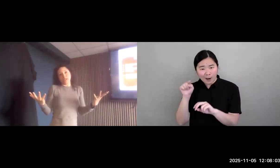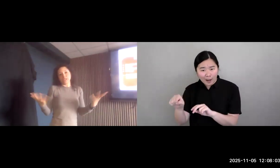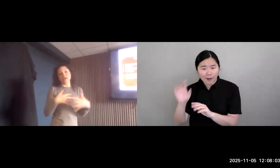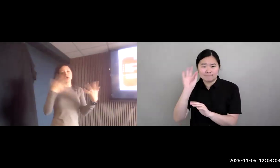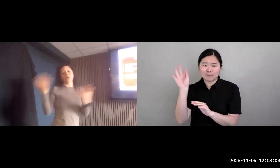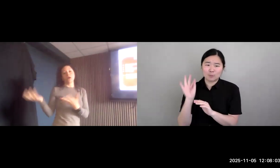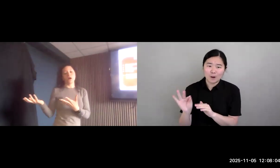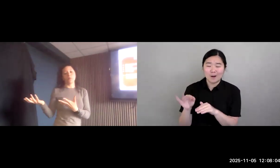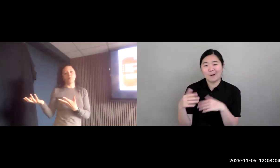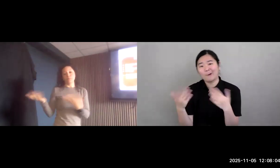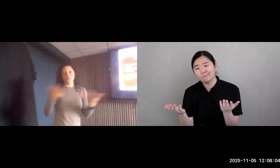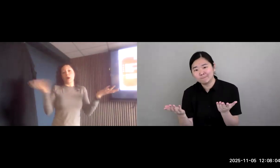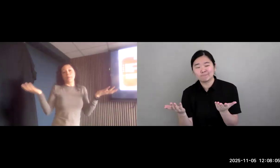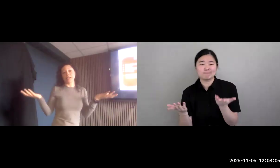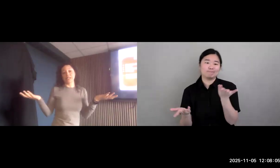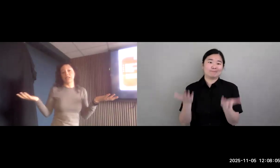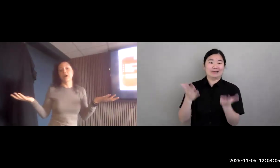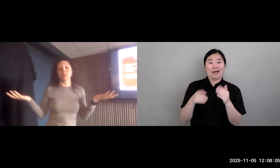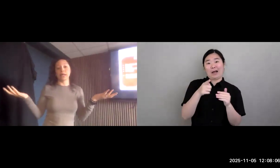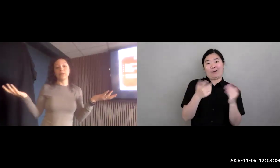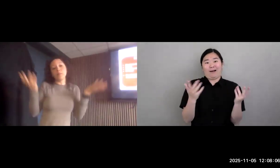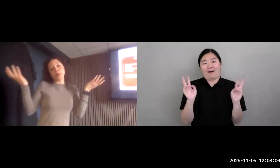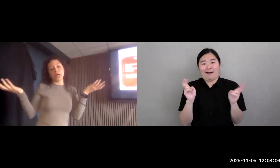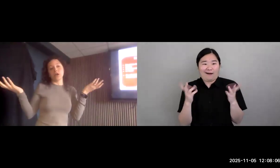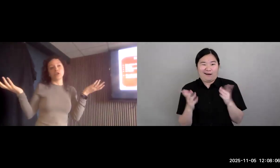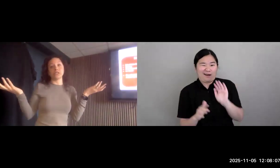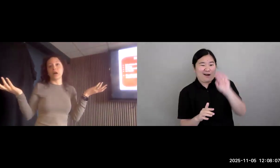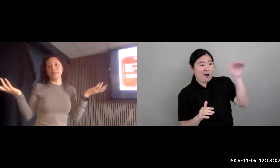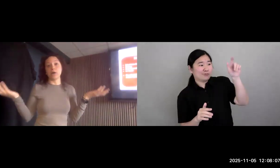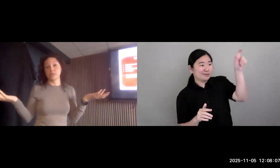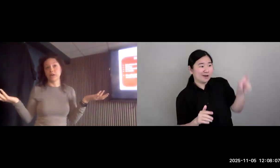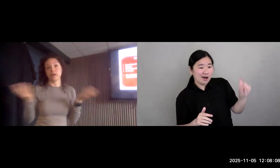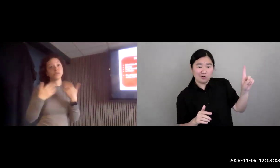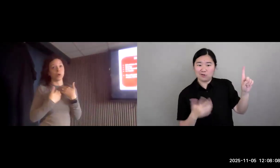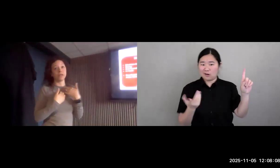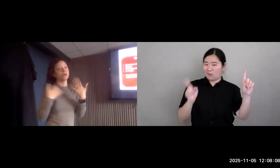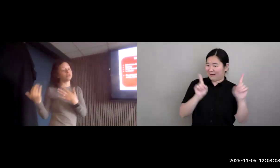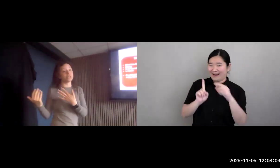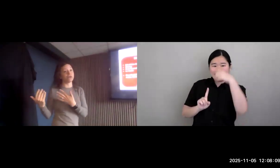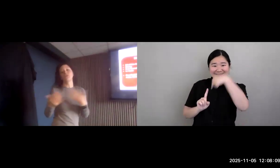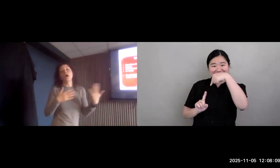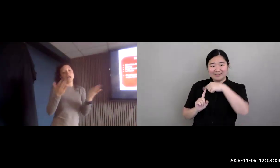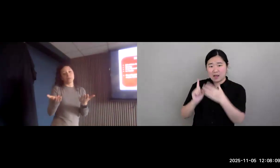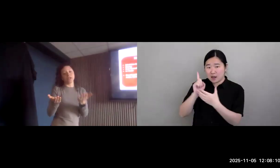I'm an insider so I'm Palestinian Arab like them, but in others, I'm an outsider, so I'm hearing, they're deaf.